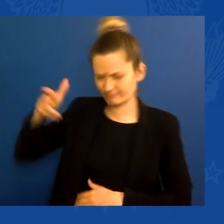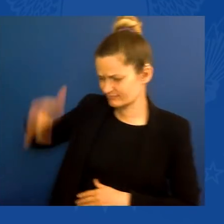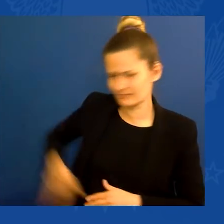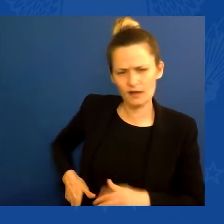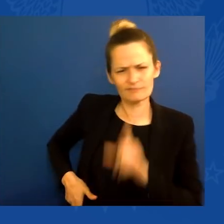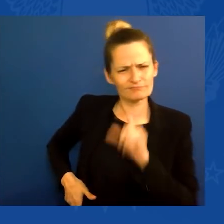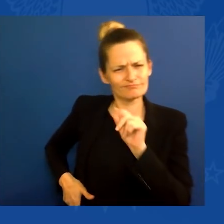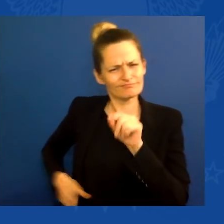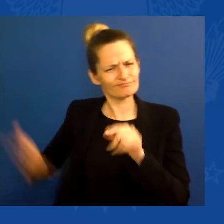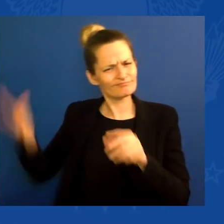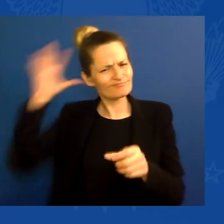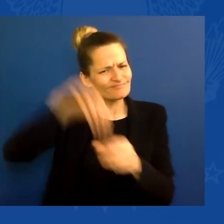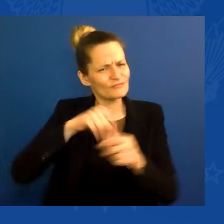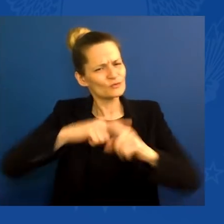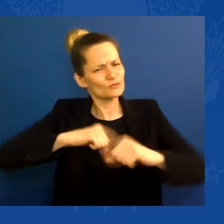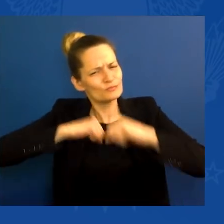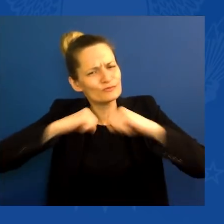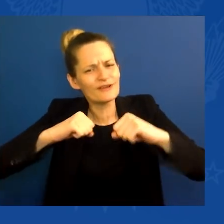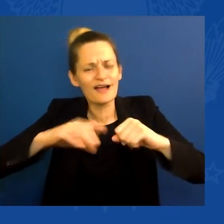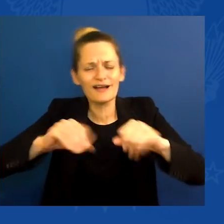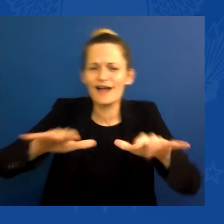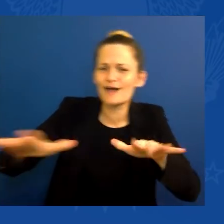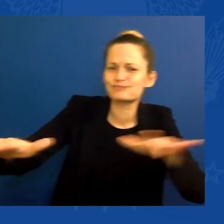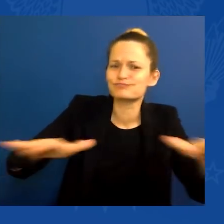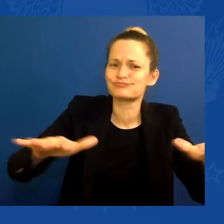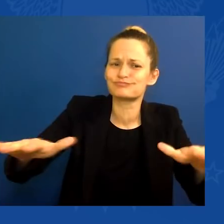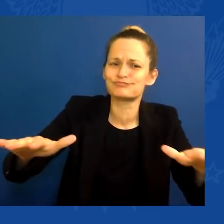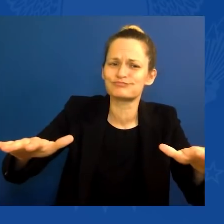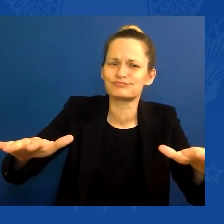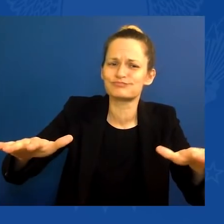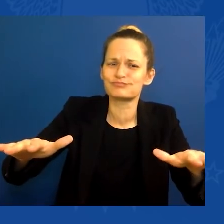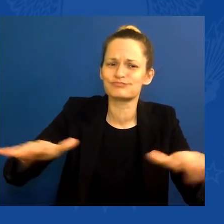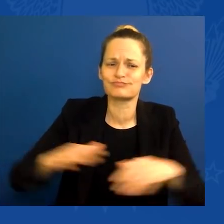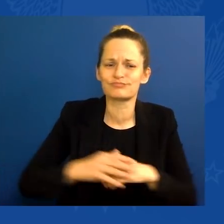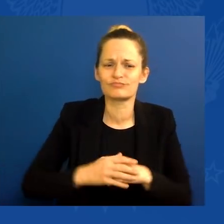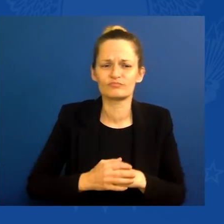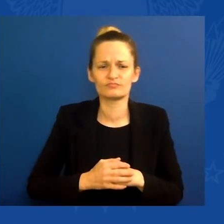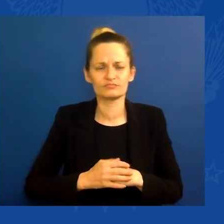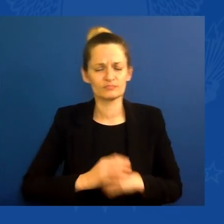Being a police officer is not just what they did. It's who they were.